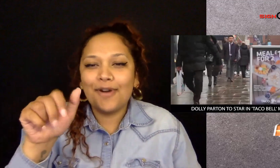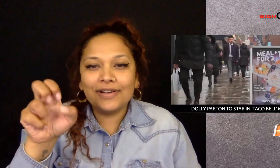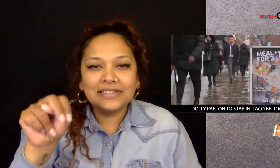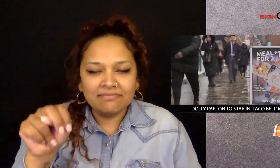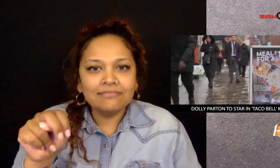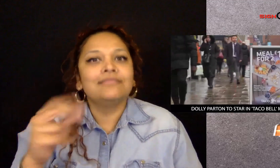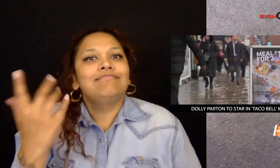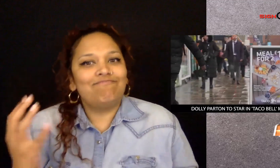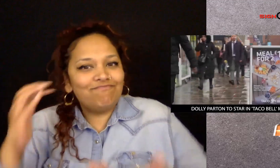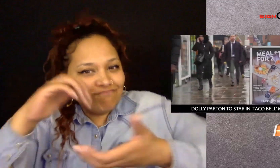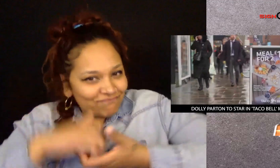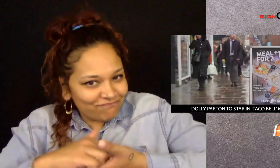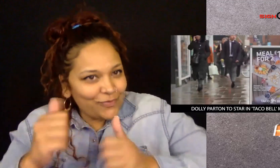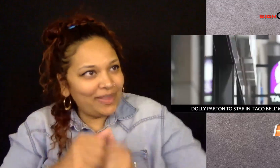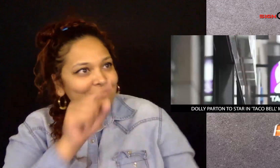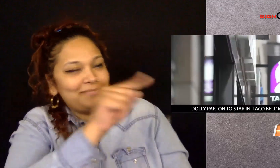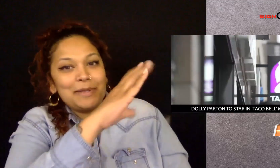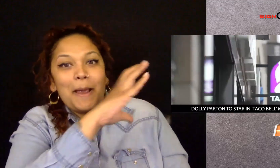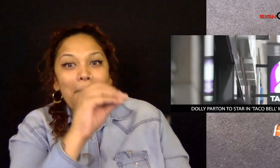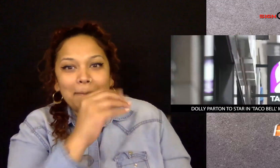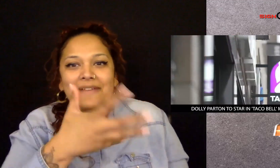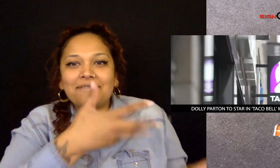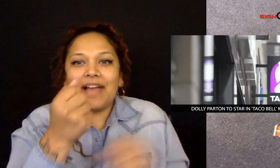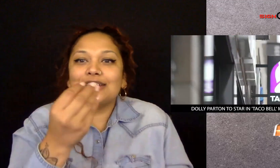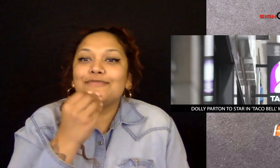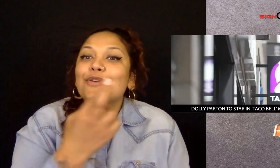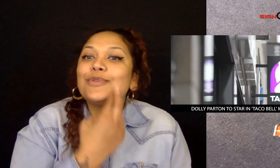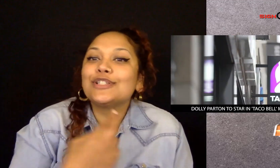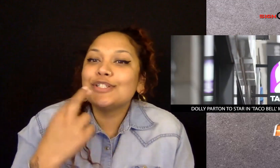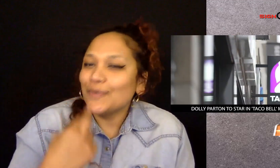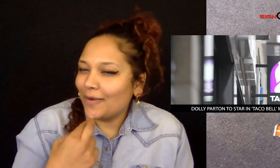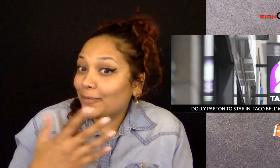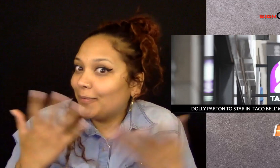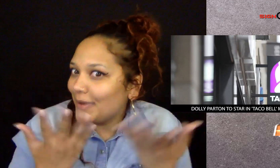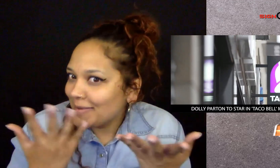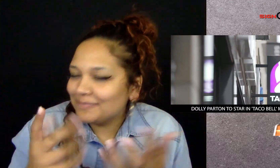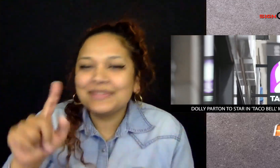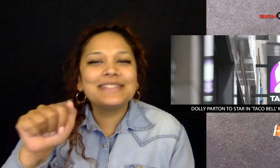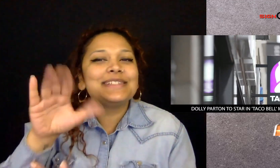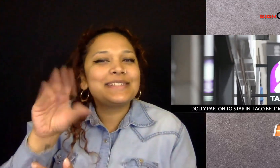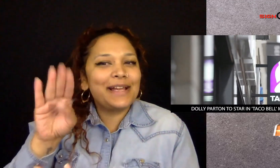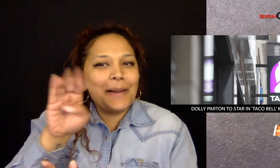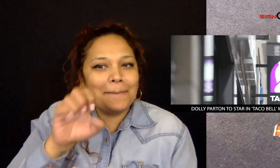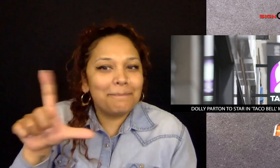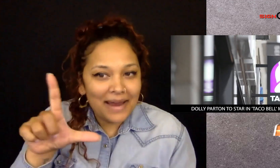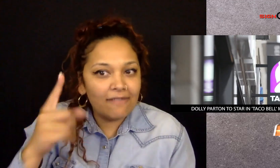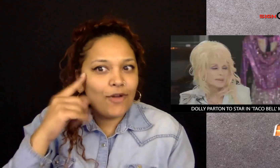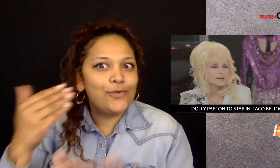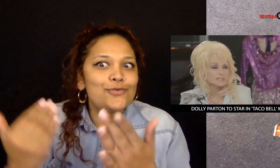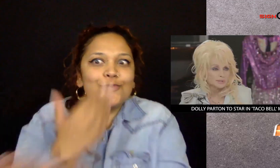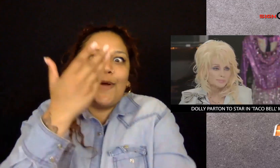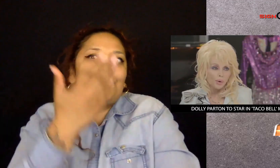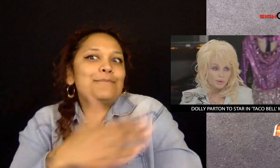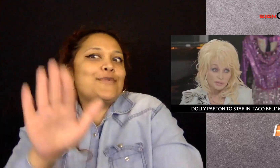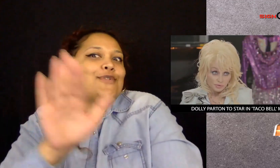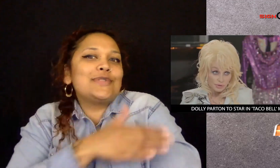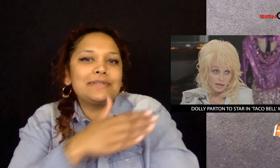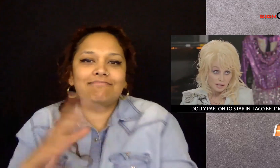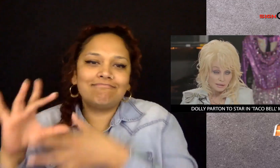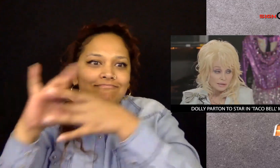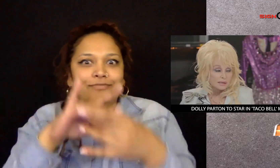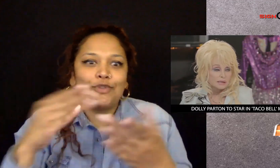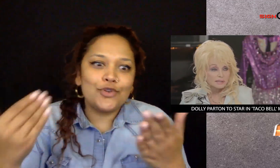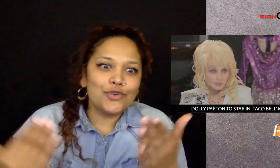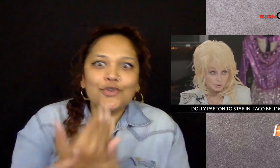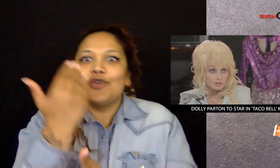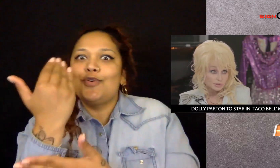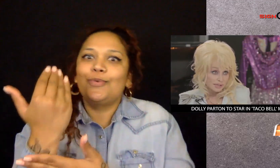Dolly Parton is teaming up with fast food restaurant Taco Bell for a new musical about